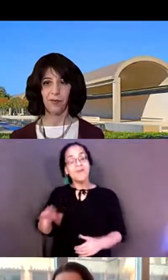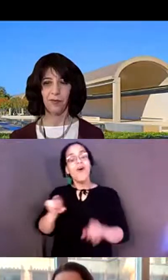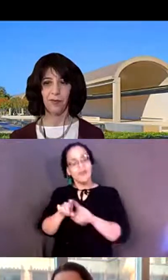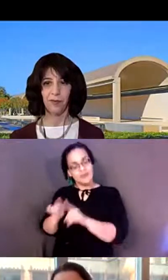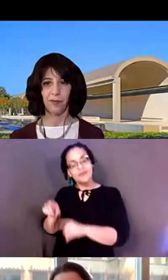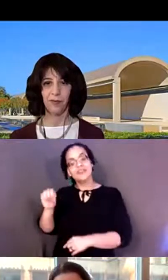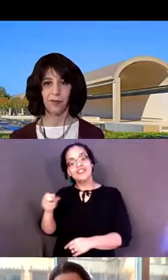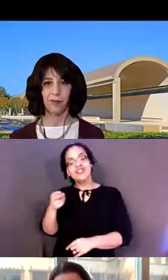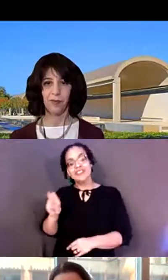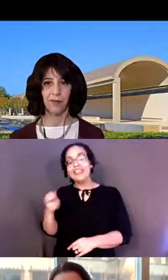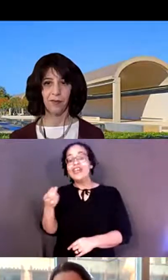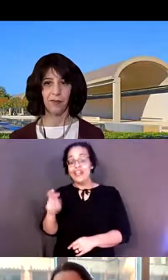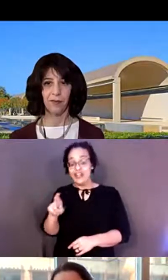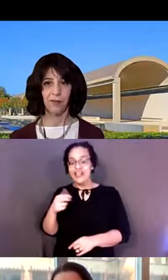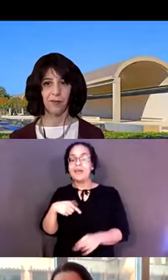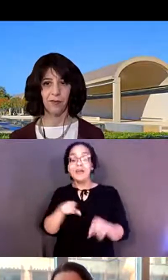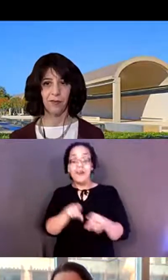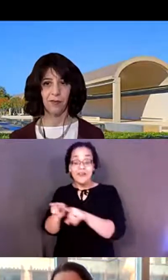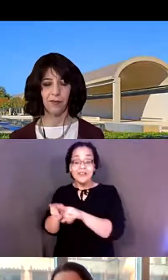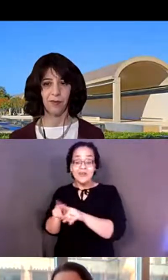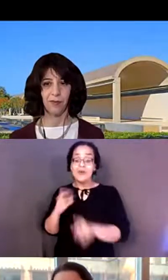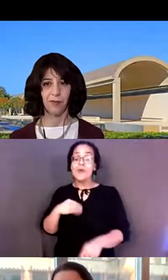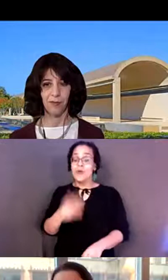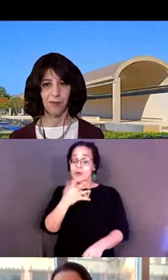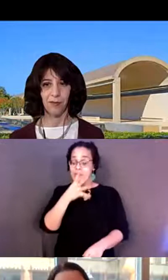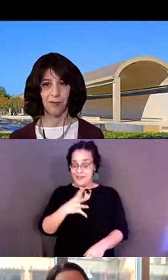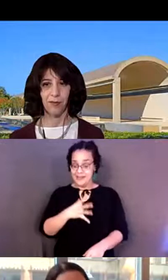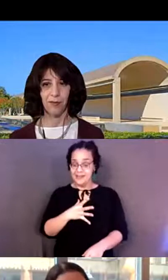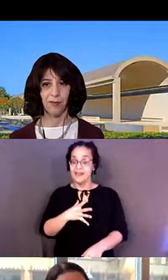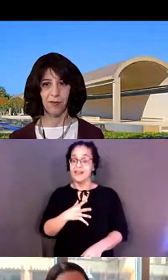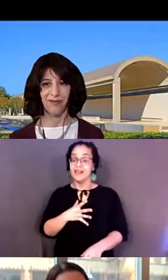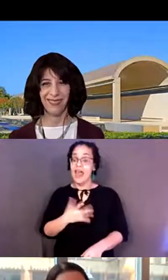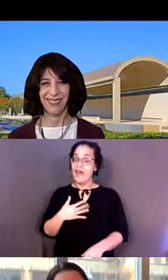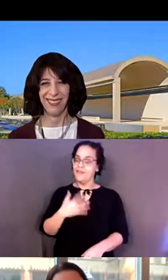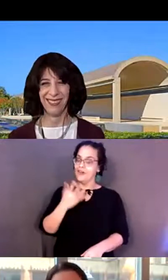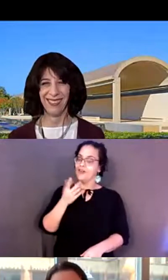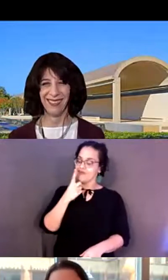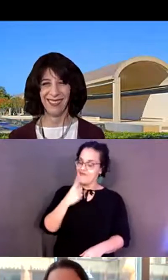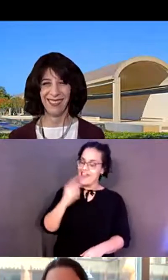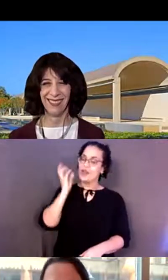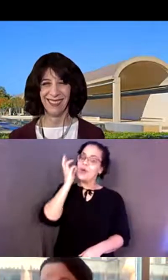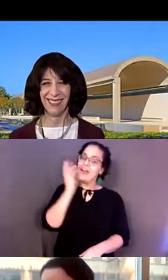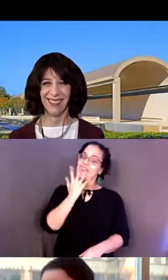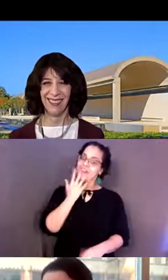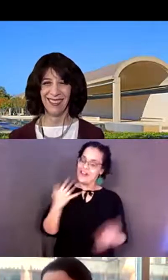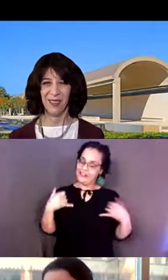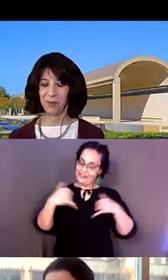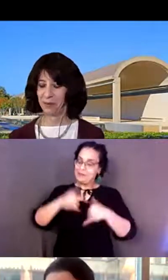and I also am a white woman um wearing a wine colored top. I promise Anna and I